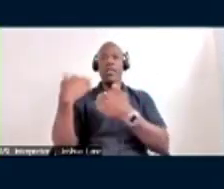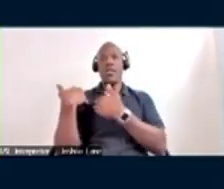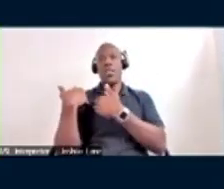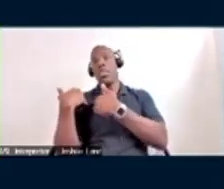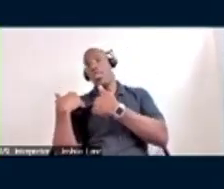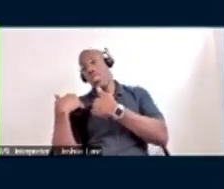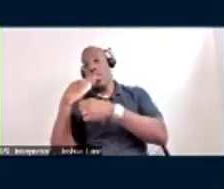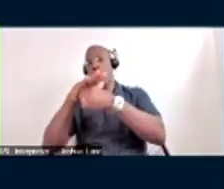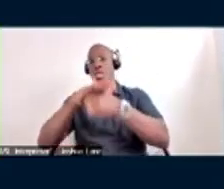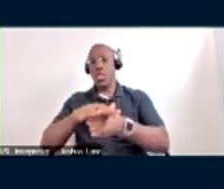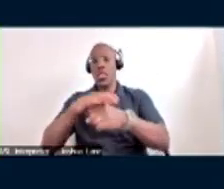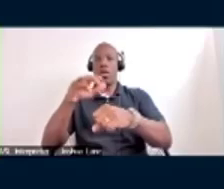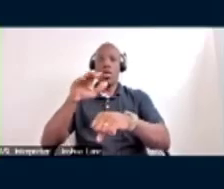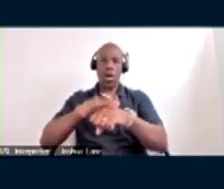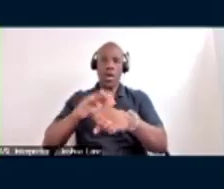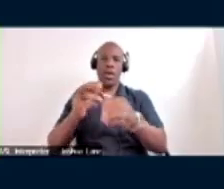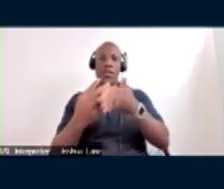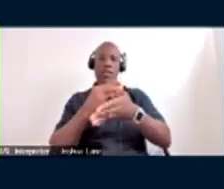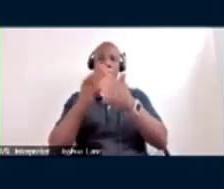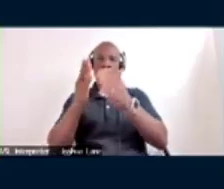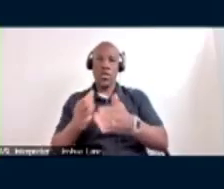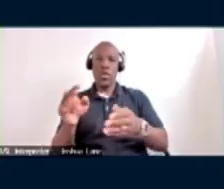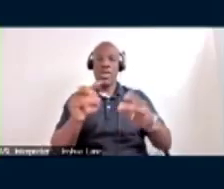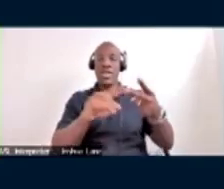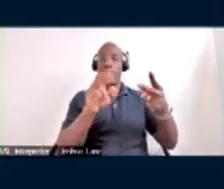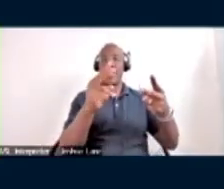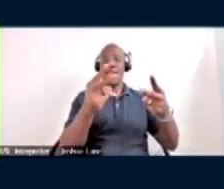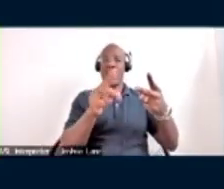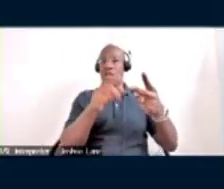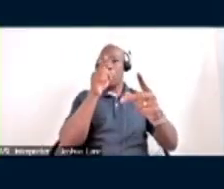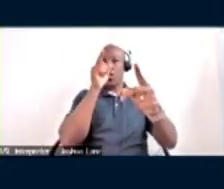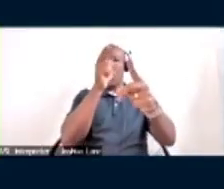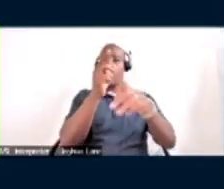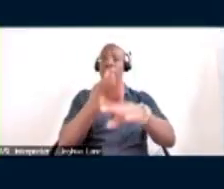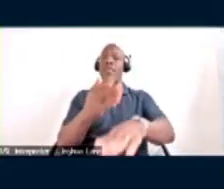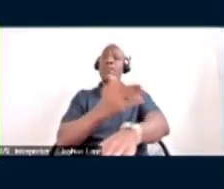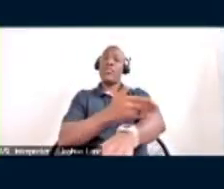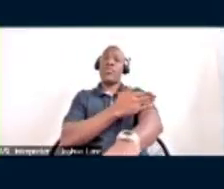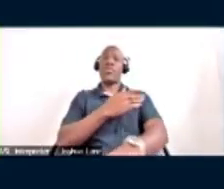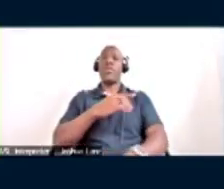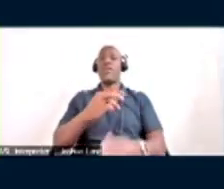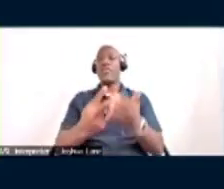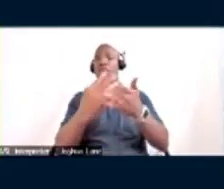is to improve the quality of review. So, one of these groups